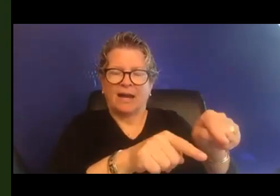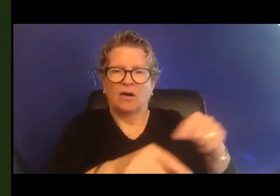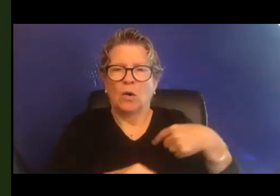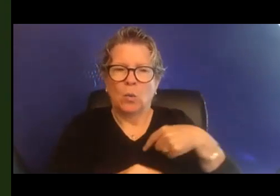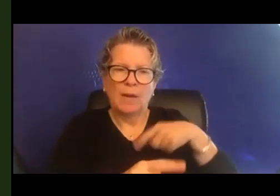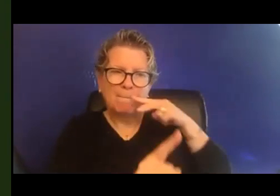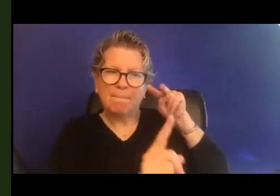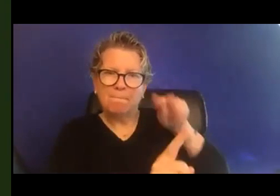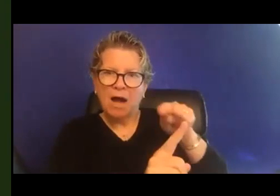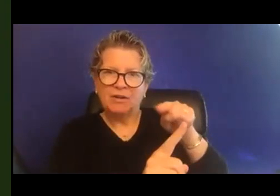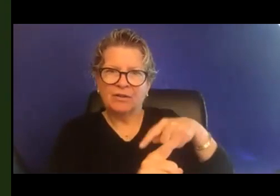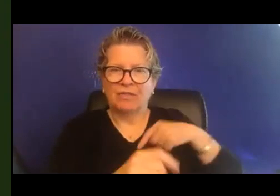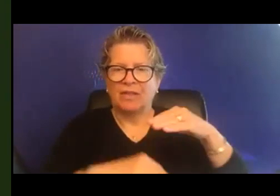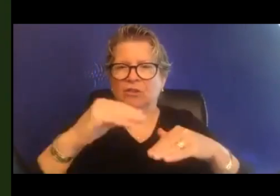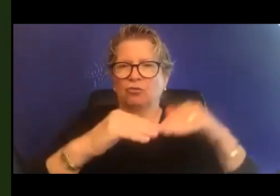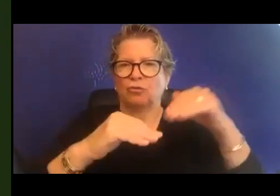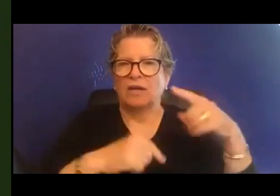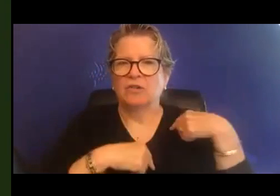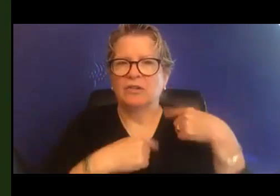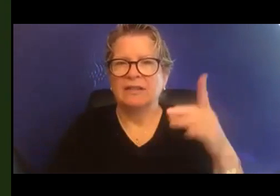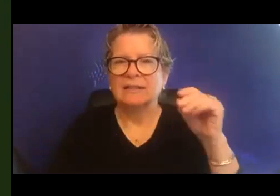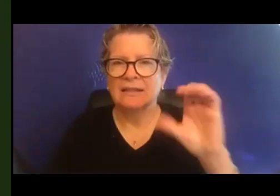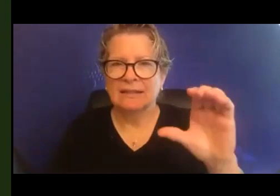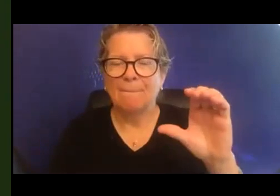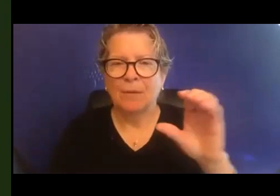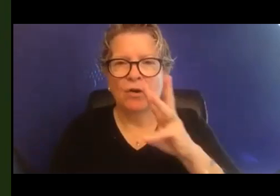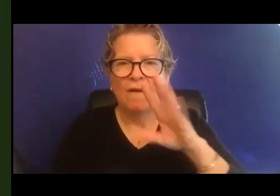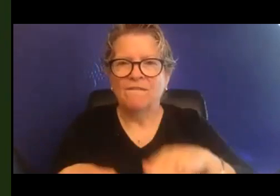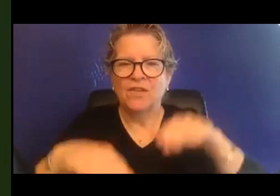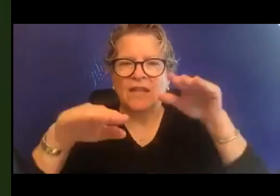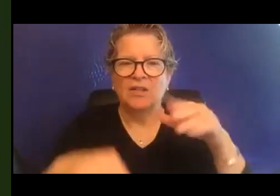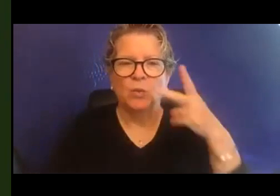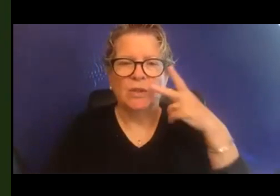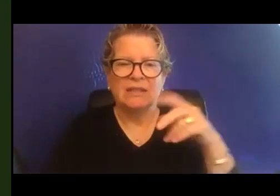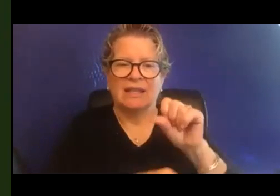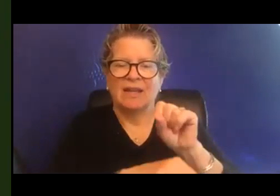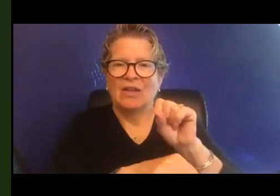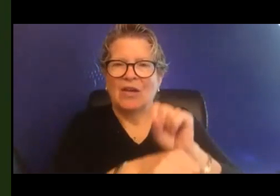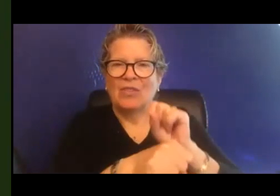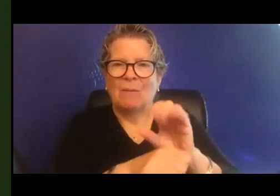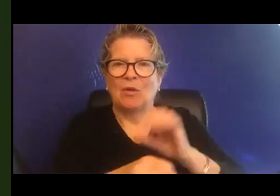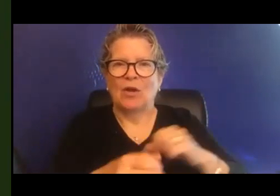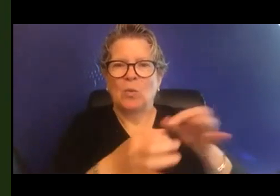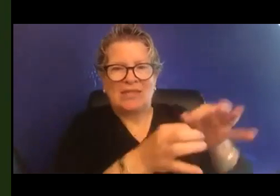structures since these December floods and in this picture, you can see one of our employees going to measure the ground